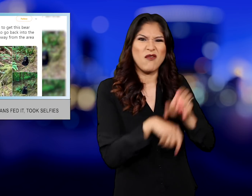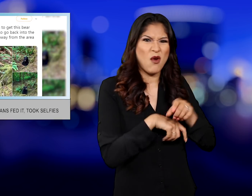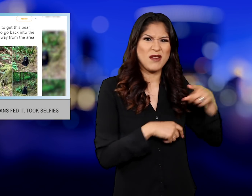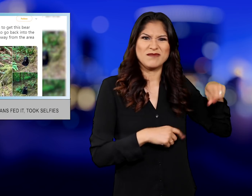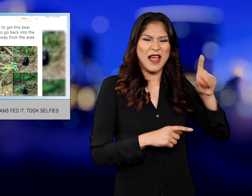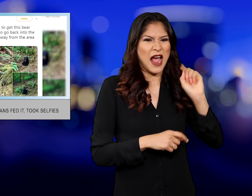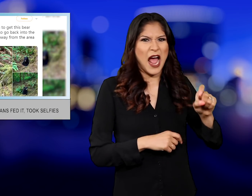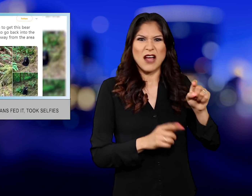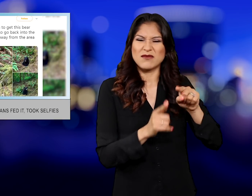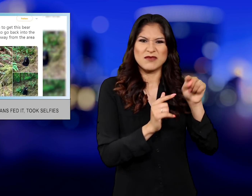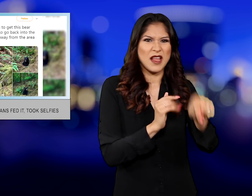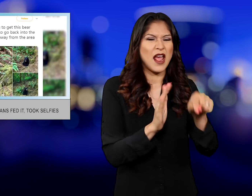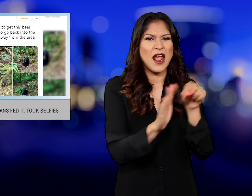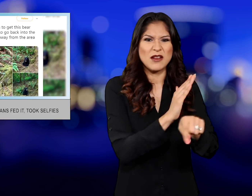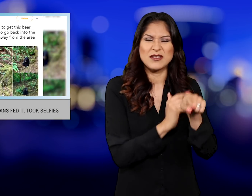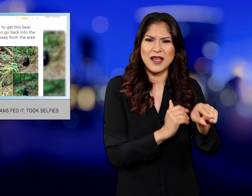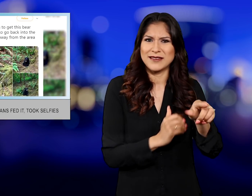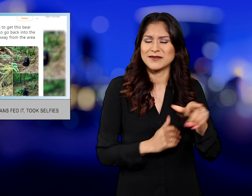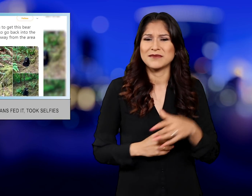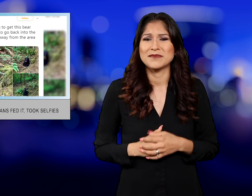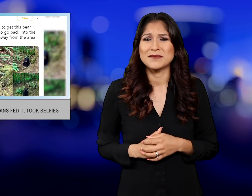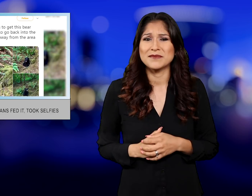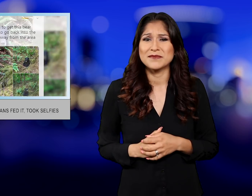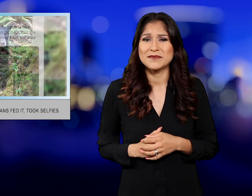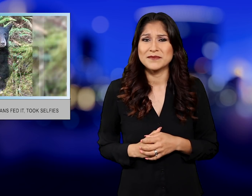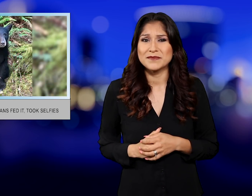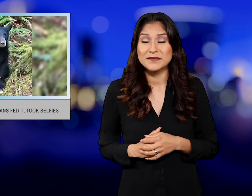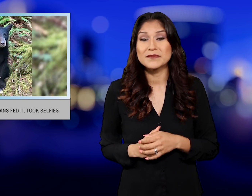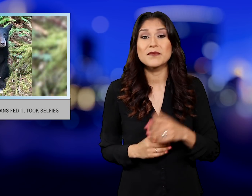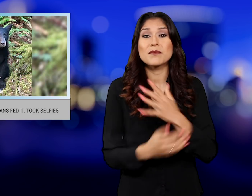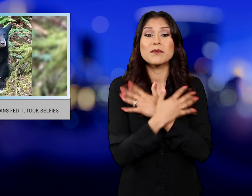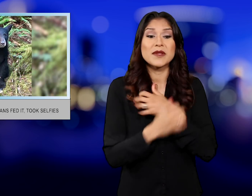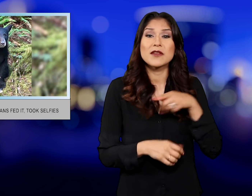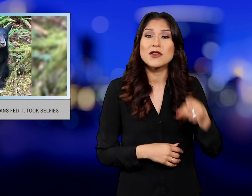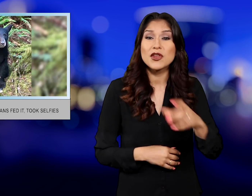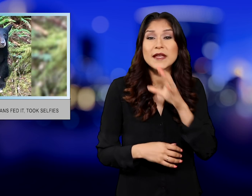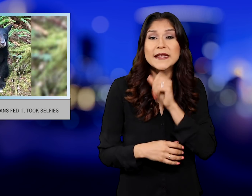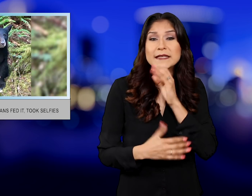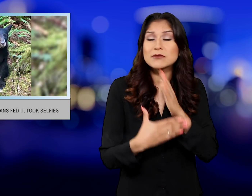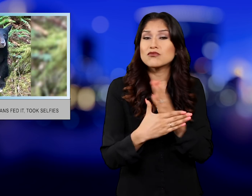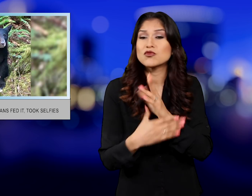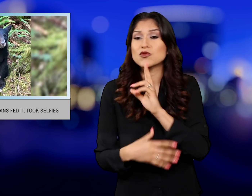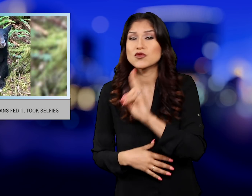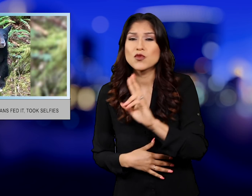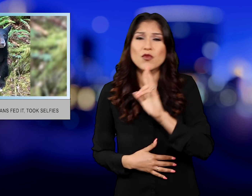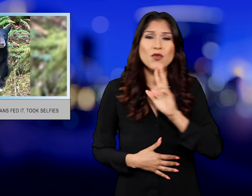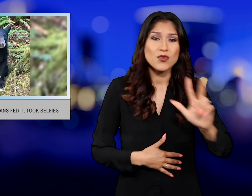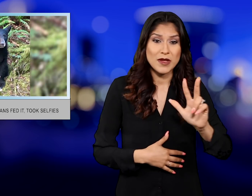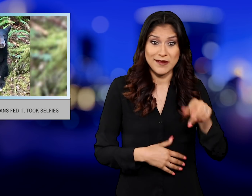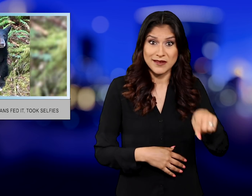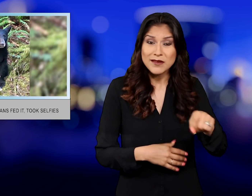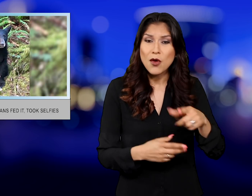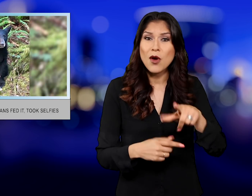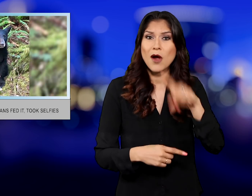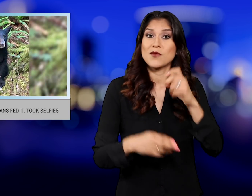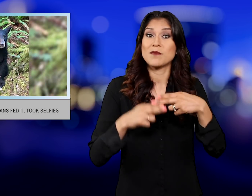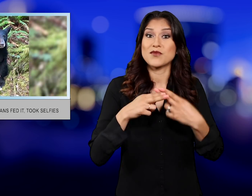too many people fed it. The 100 pound bear was between two and three years old.